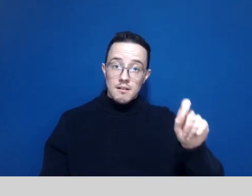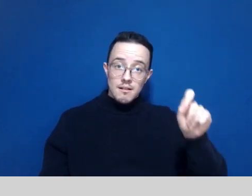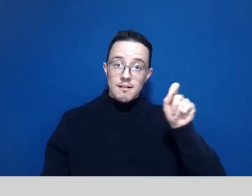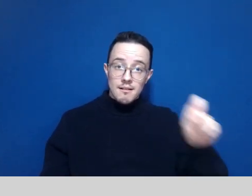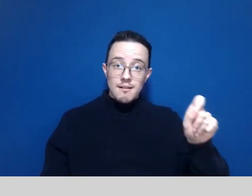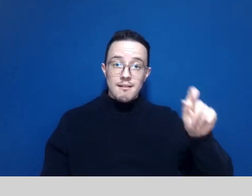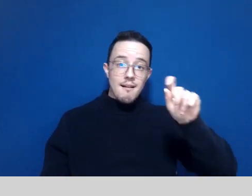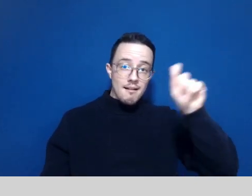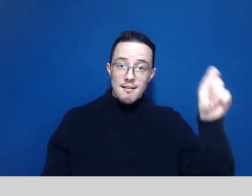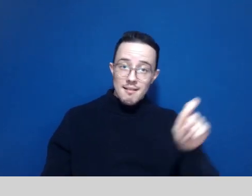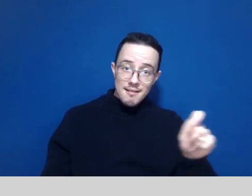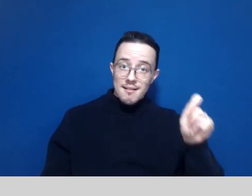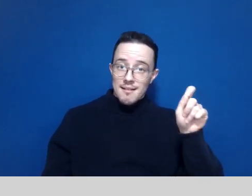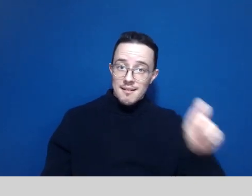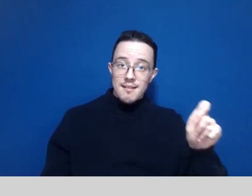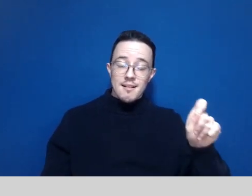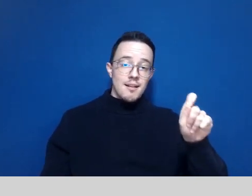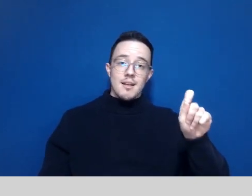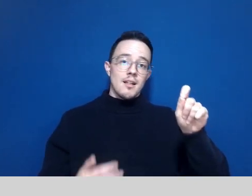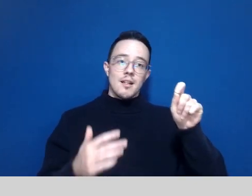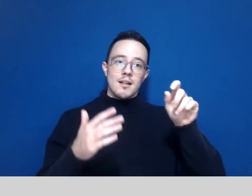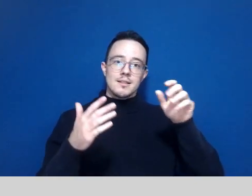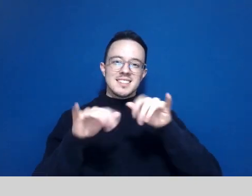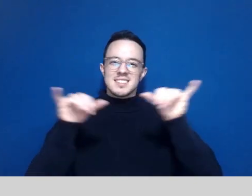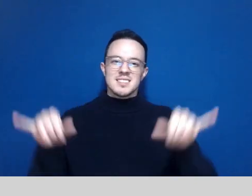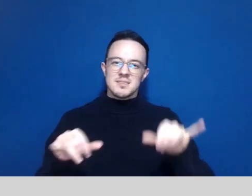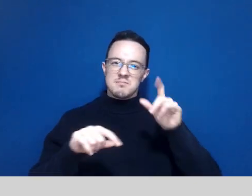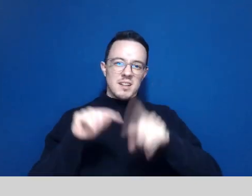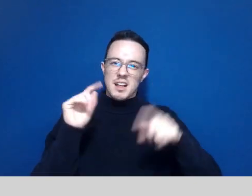It doesn't really know how to do punctuation and it even tells you this